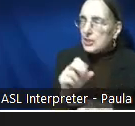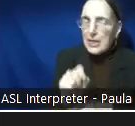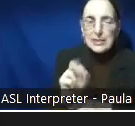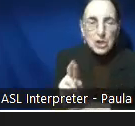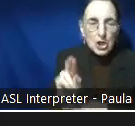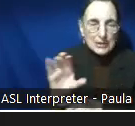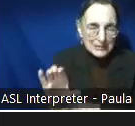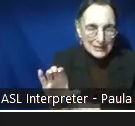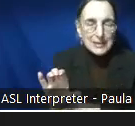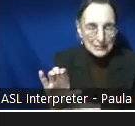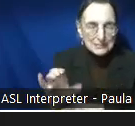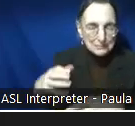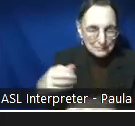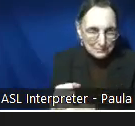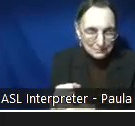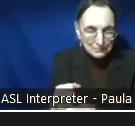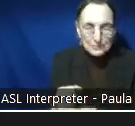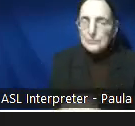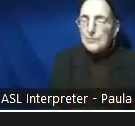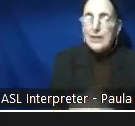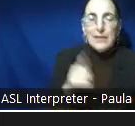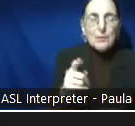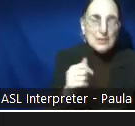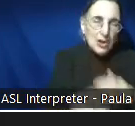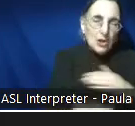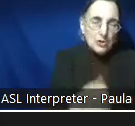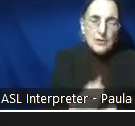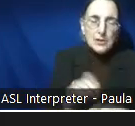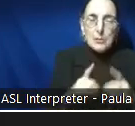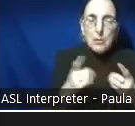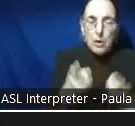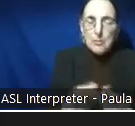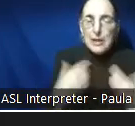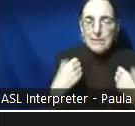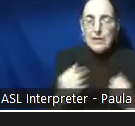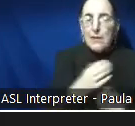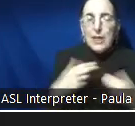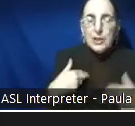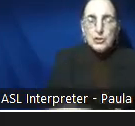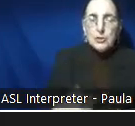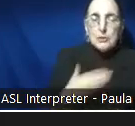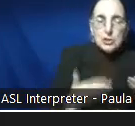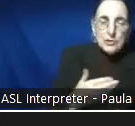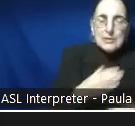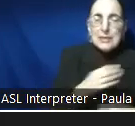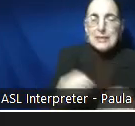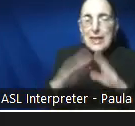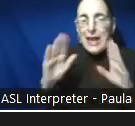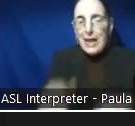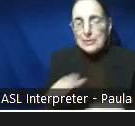between the US departments of health and Human Services in Housing and Urban Development.